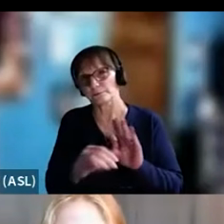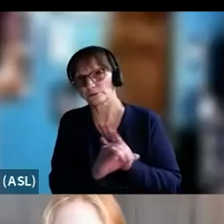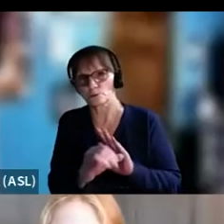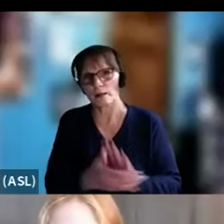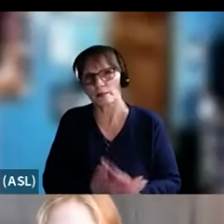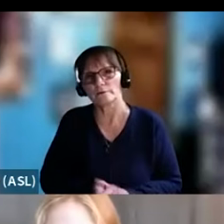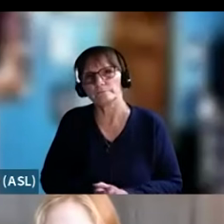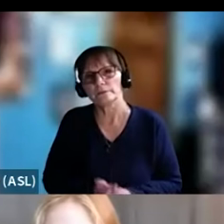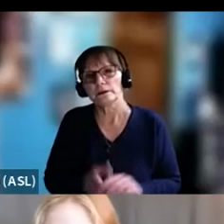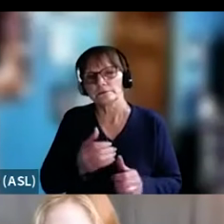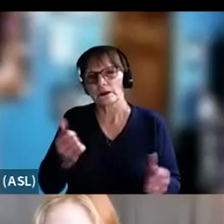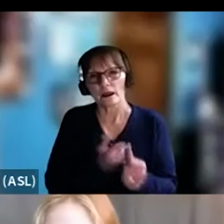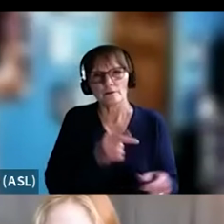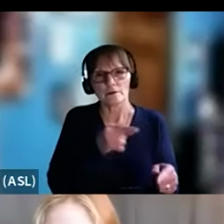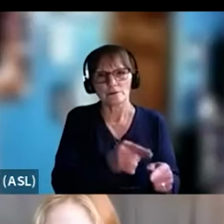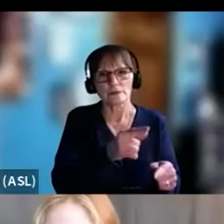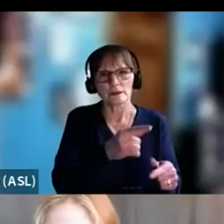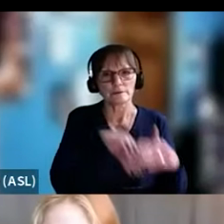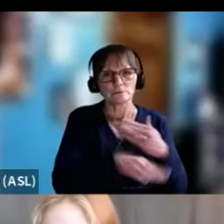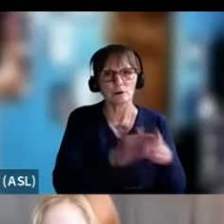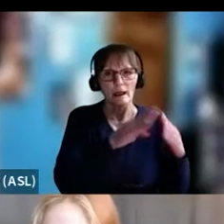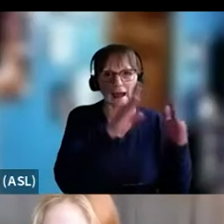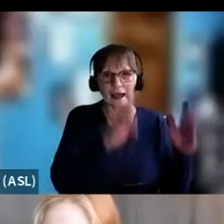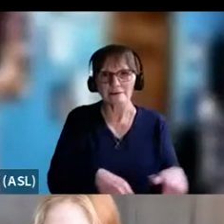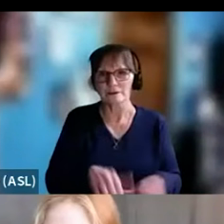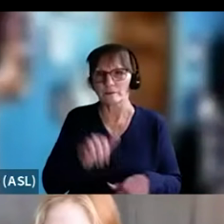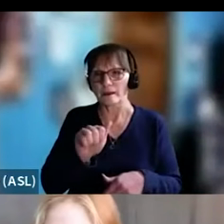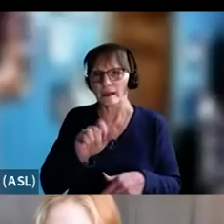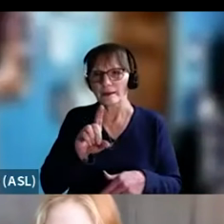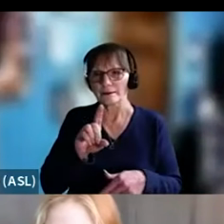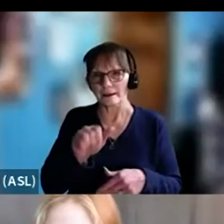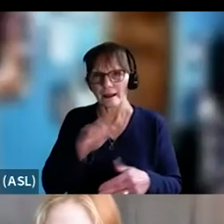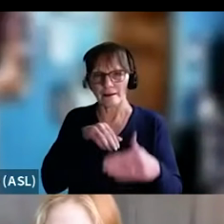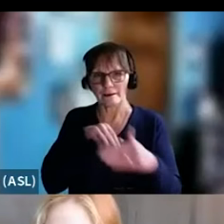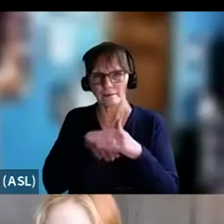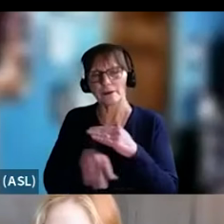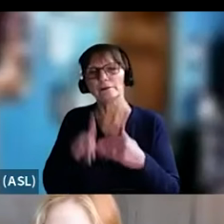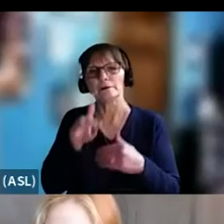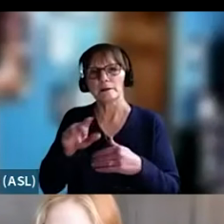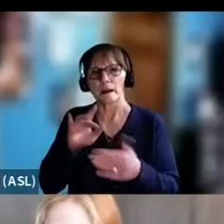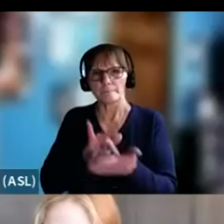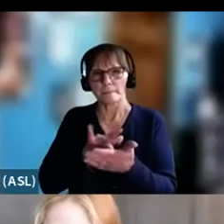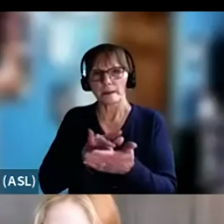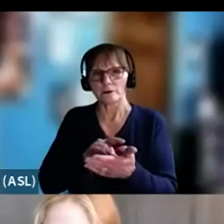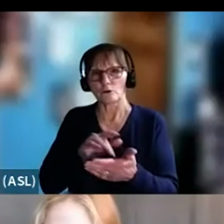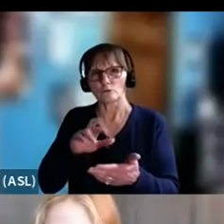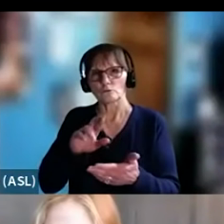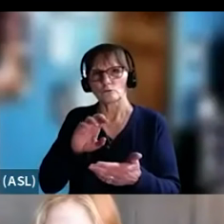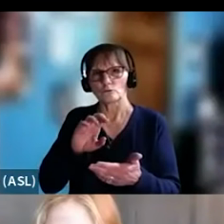And everything from integrating health and housing, thinking of ADA accommodations, medical respite, thinking of how we really infuse health equity.